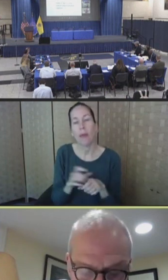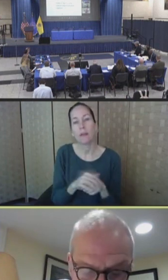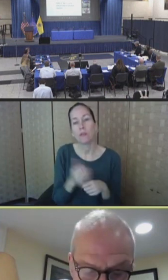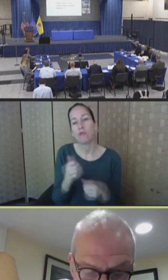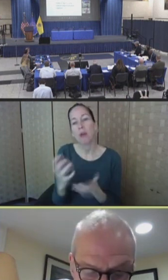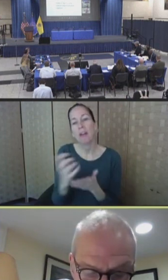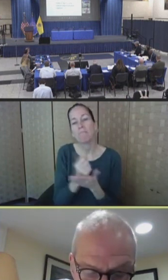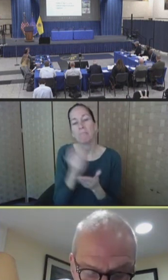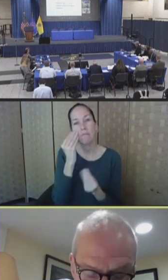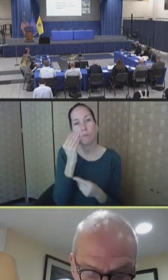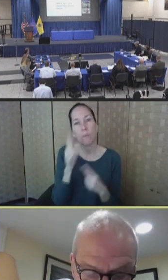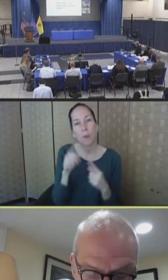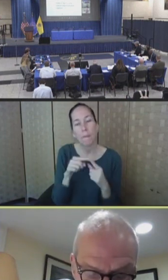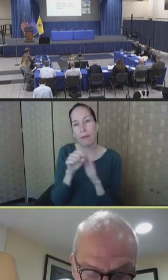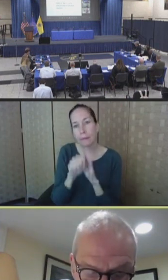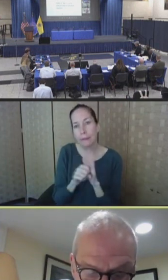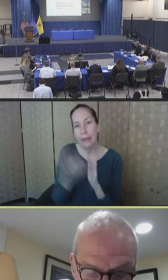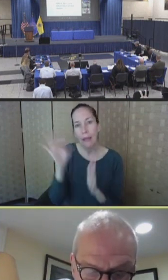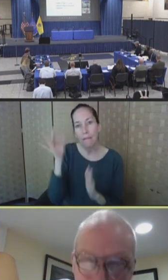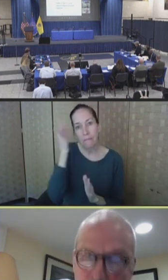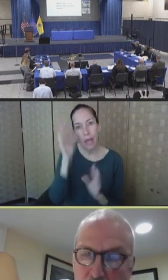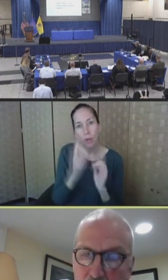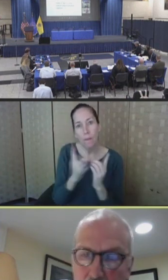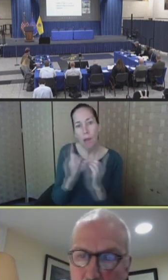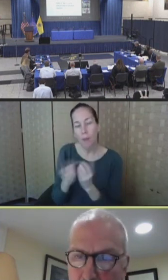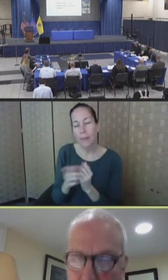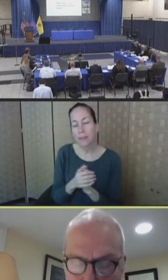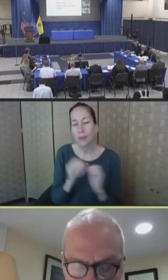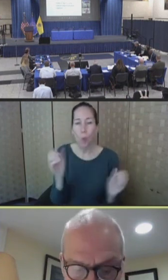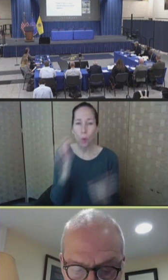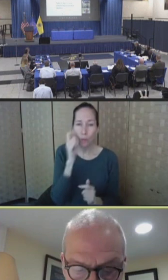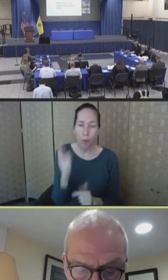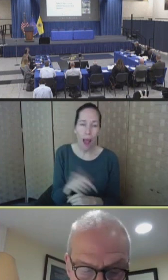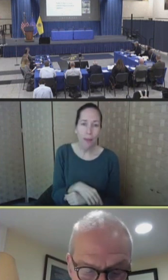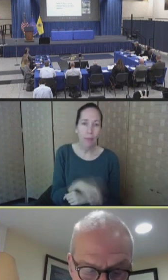really not a surprise, but it documented that 80 percent of local health departments had reassigned